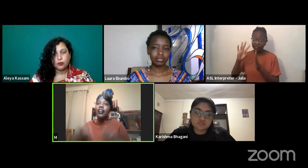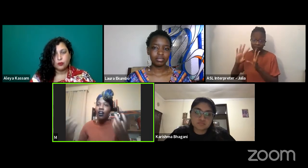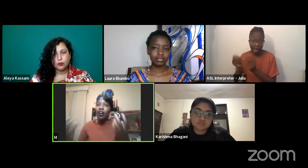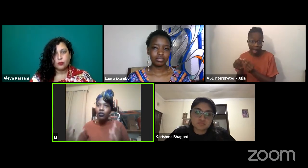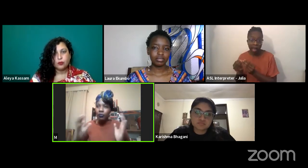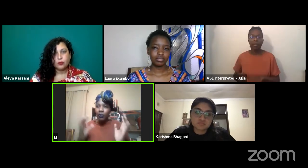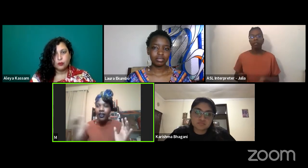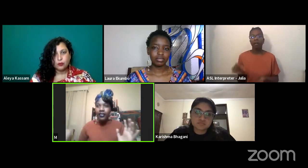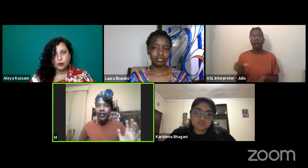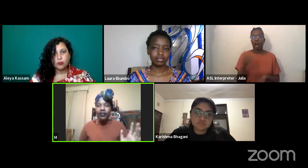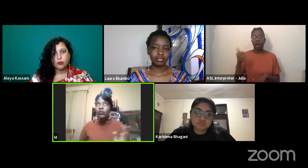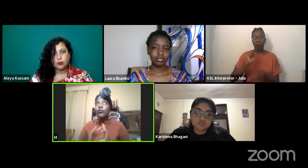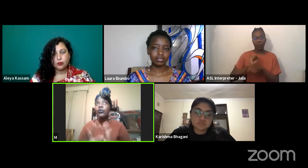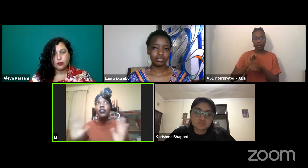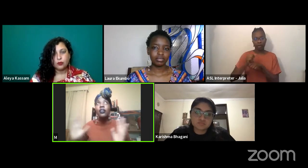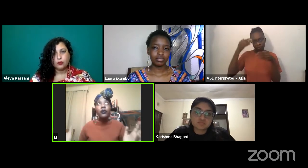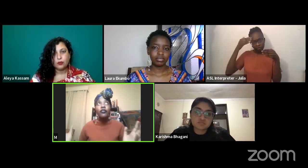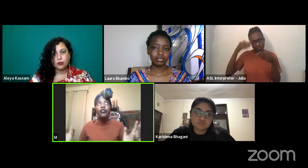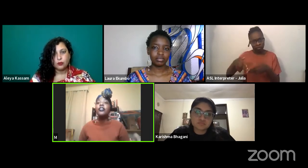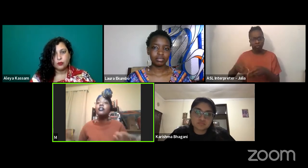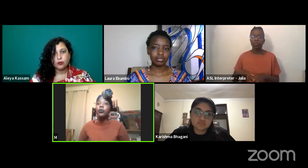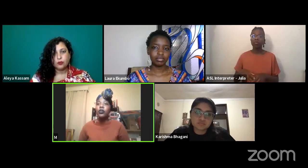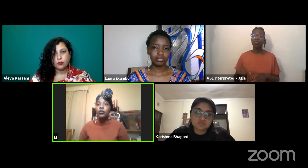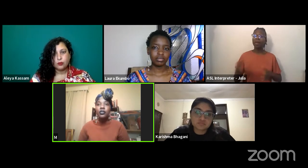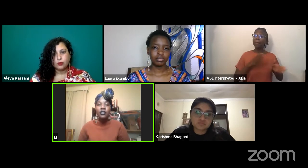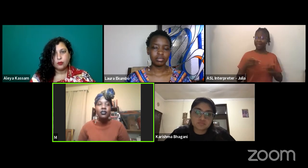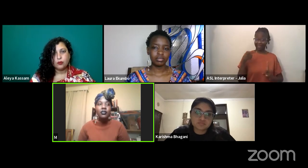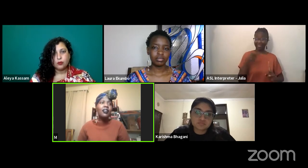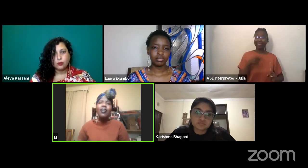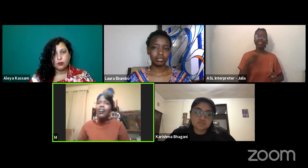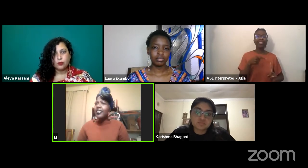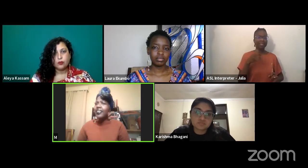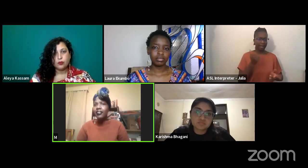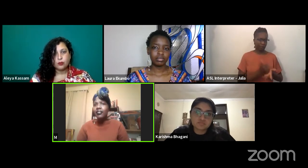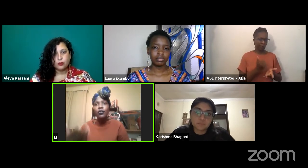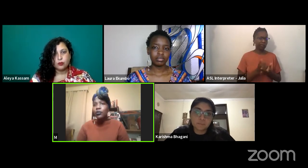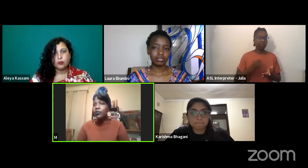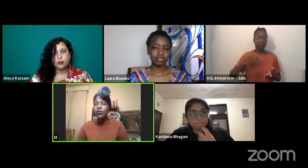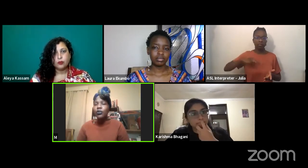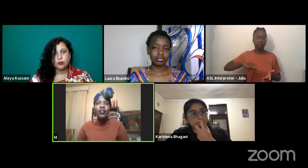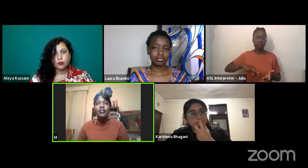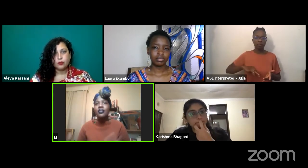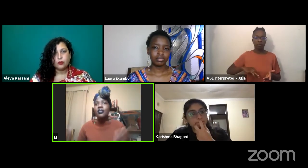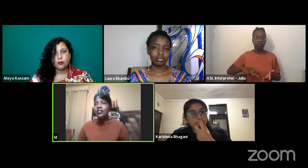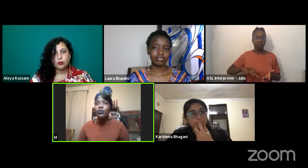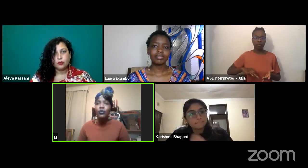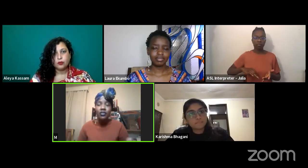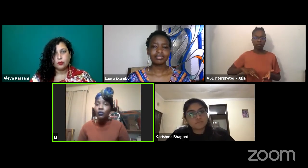like how planning that in really frees the work to exist. And then yeah, you go, you create you risk.